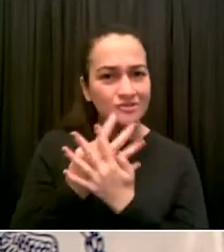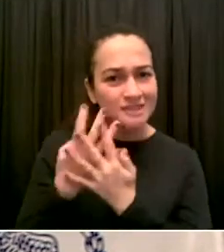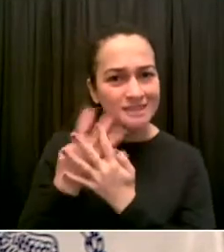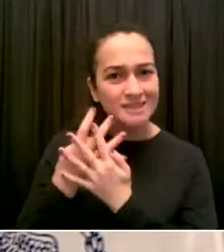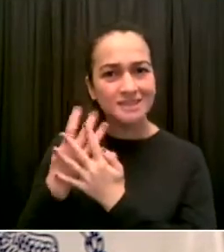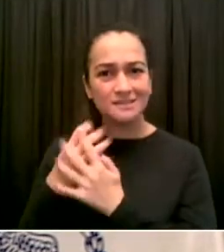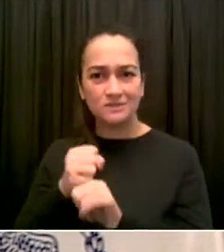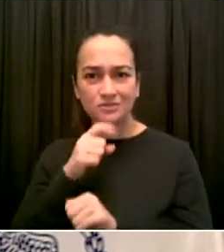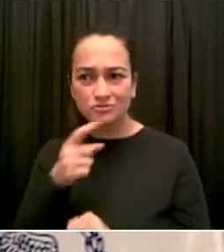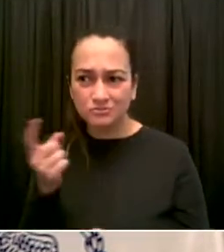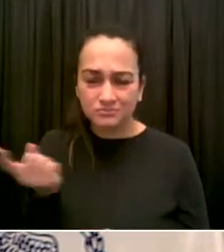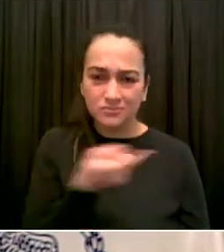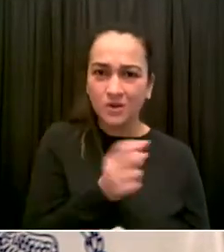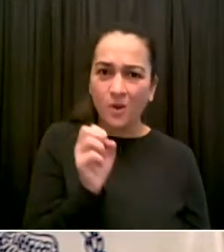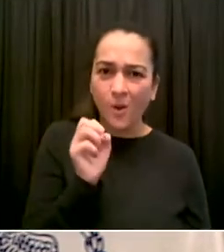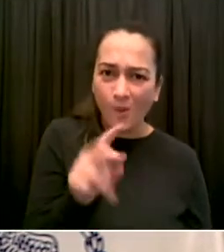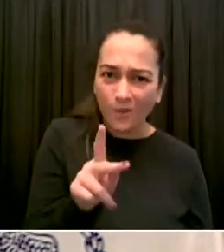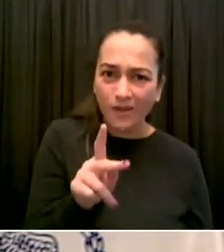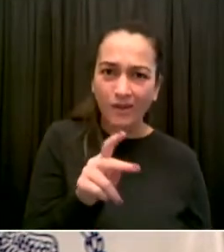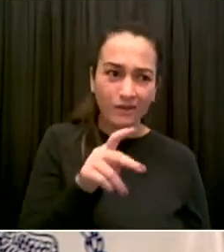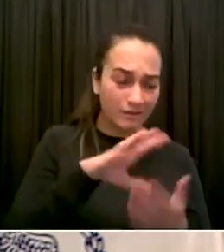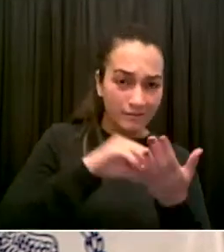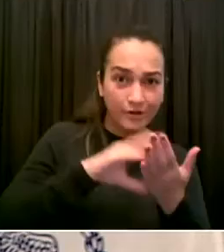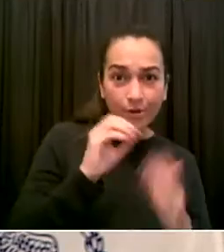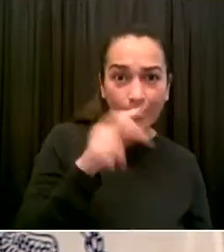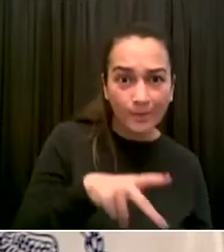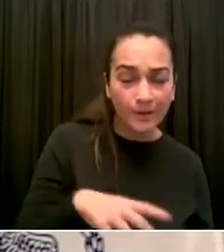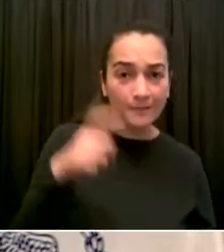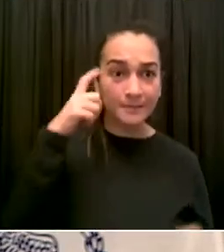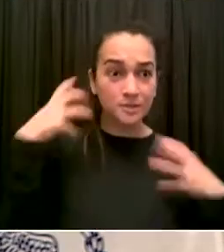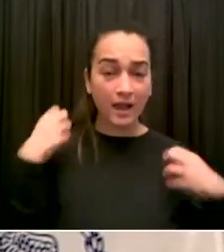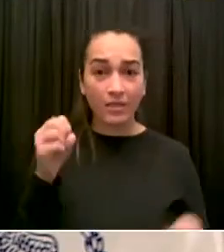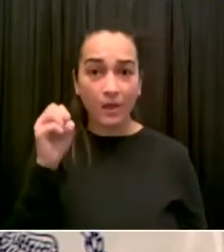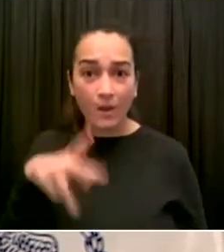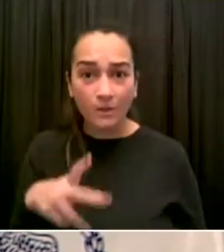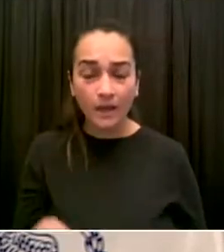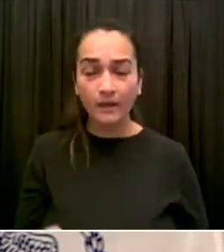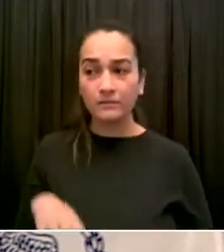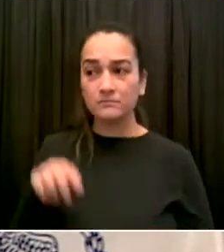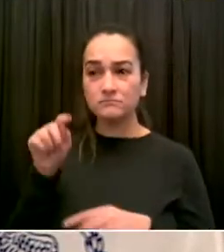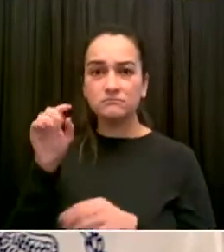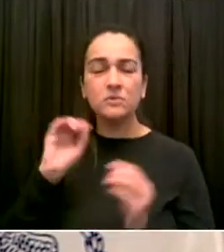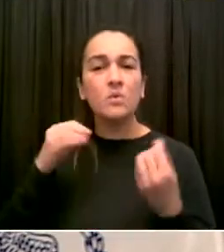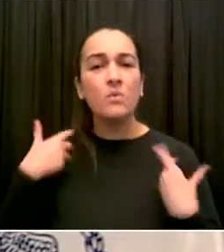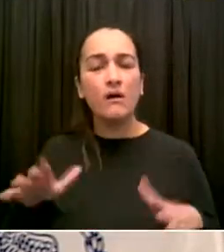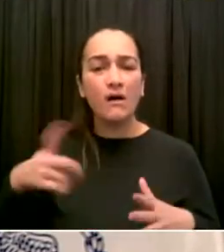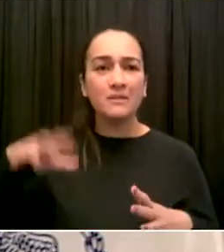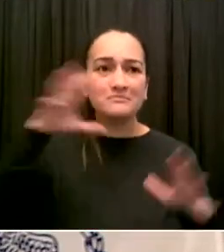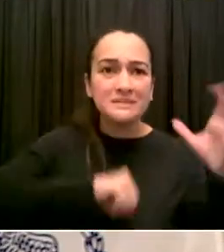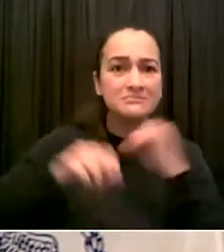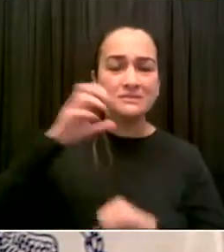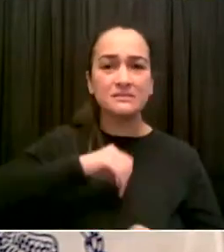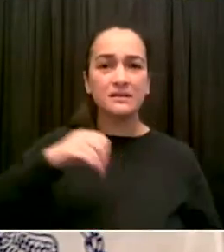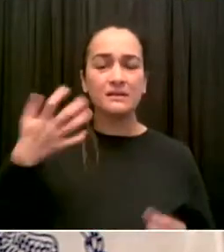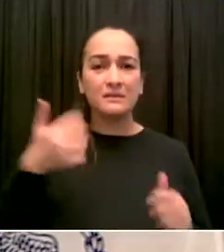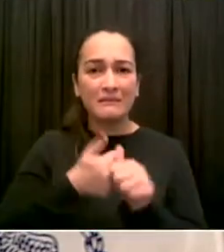OF THIS CRISIS.